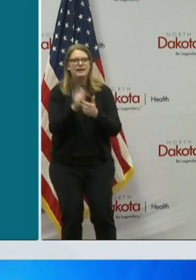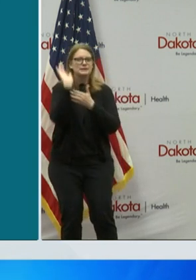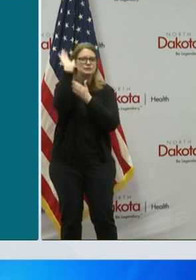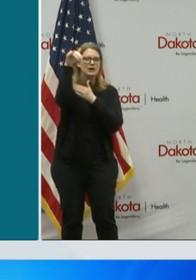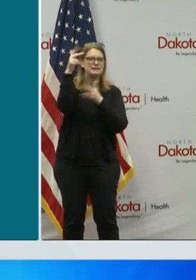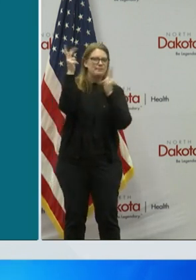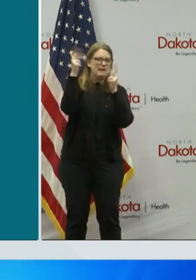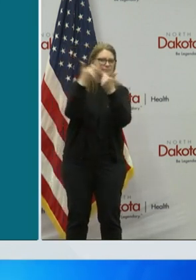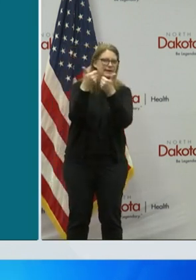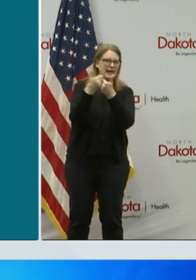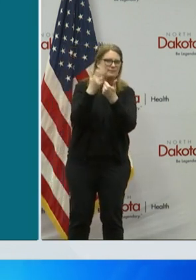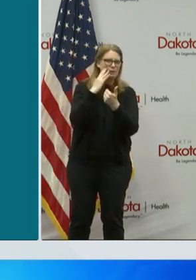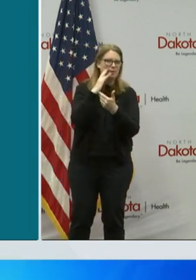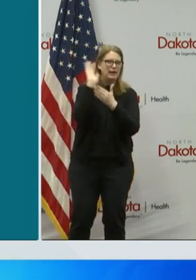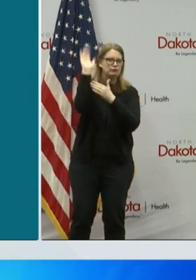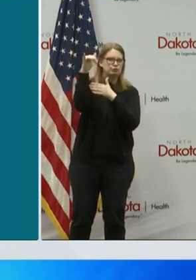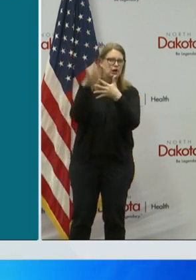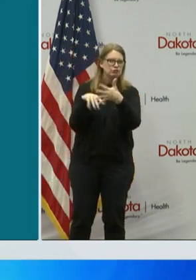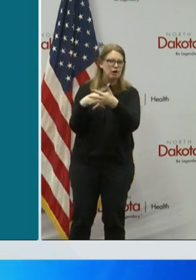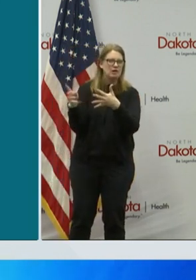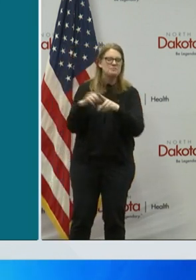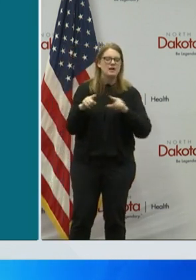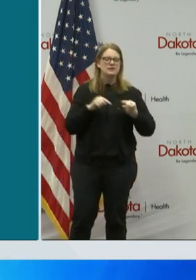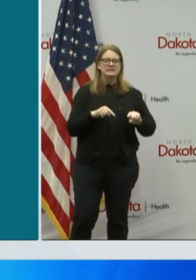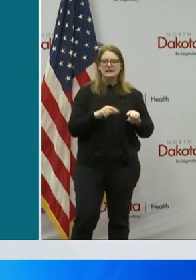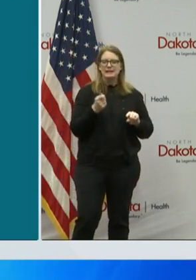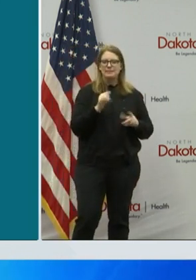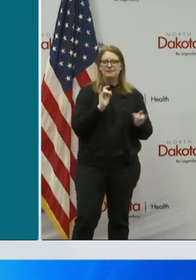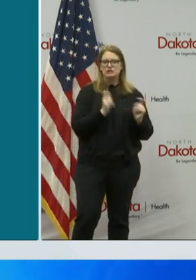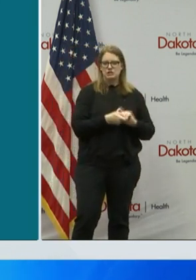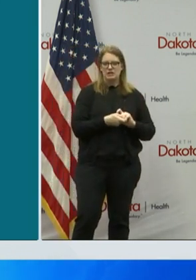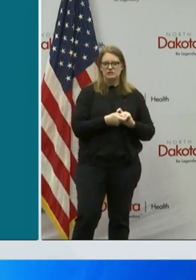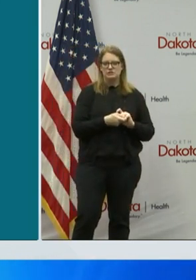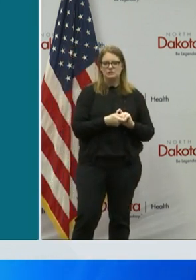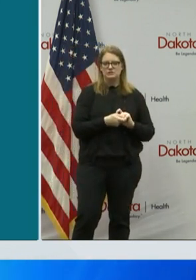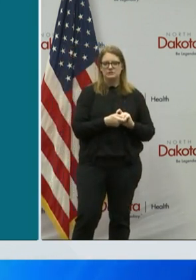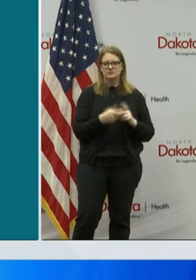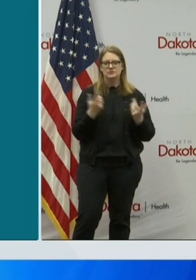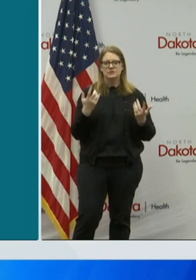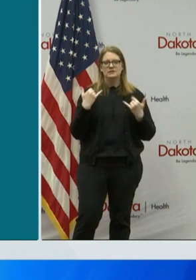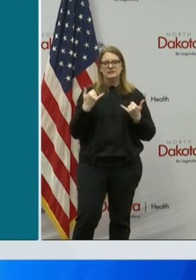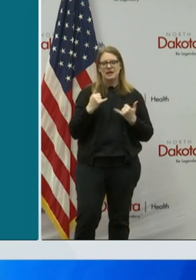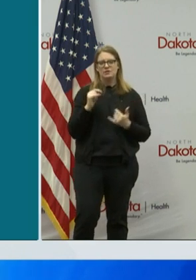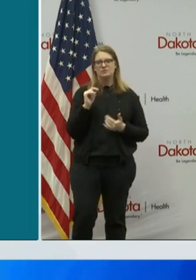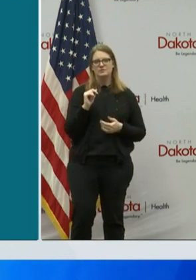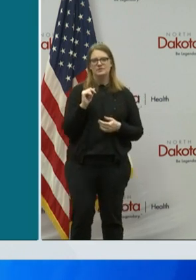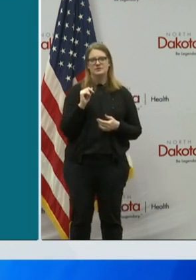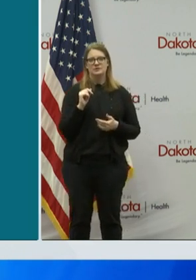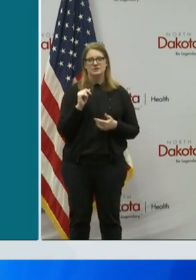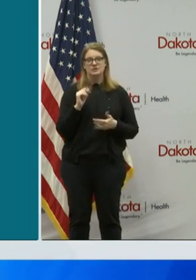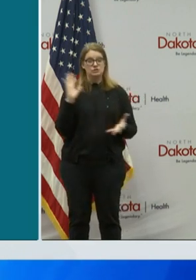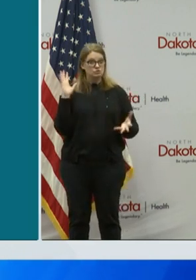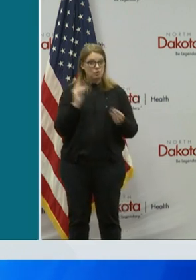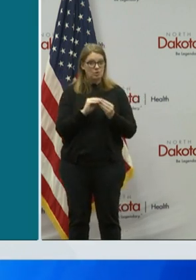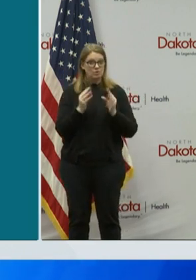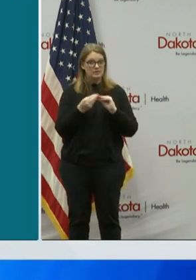REALLY TRACKING THE DATA LIKE YOU -- LIKE YOU MIGHT TRACK SHOTS AT A BASKETBALL GAME, A SHOT CHART. THERE IS A LITTLE CHANGE THERE.